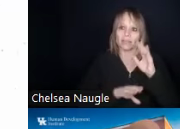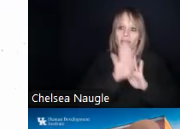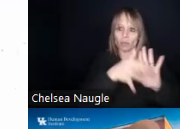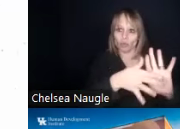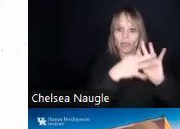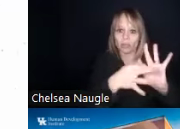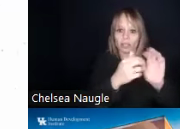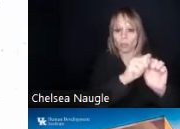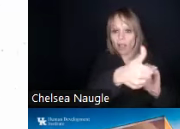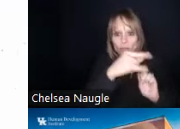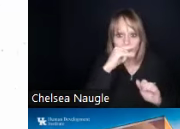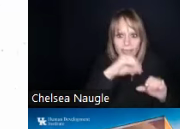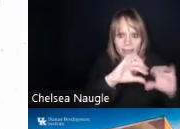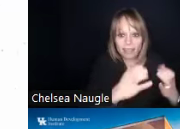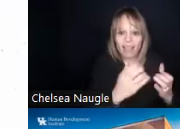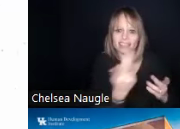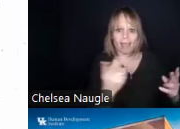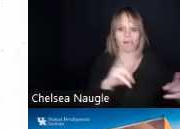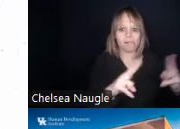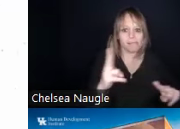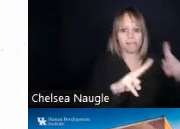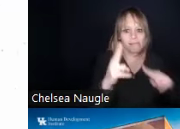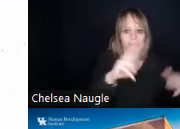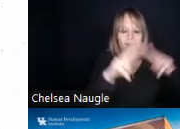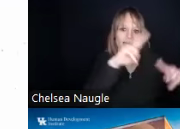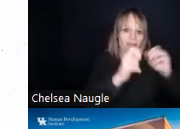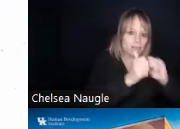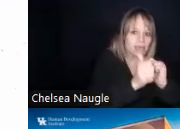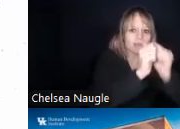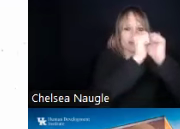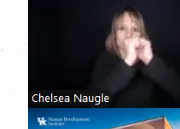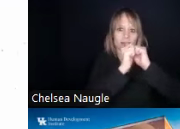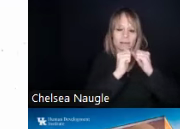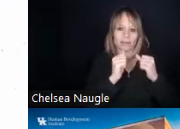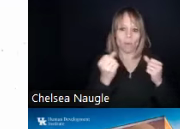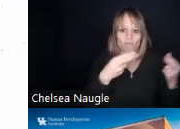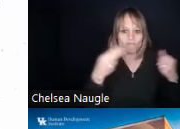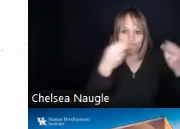to outdo each other on push-ups and sit-ups and all these kinds of things. And so we've been working uh and as